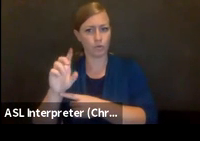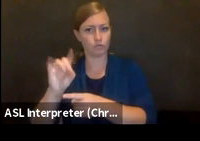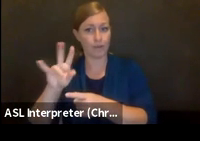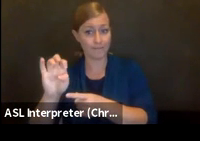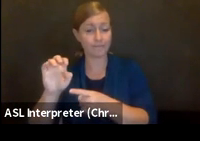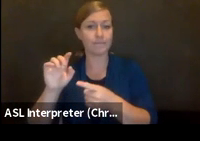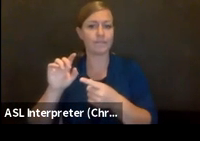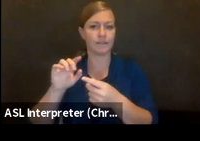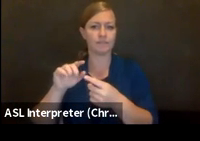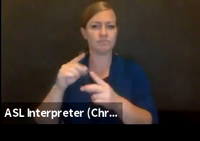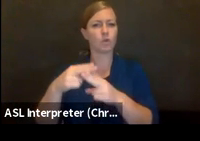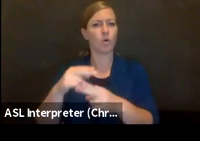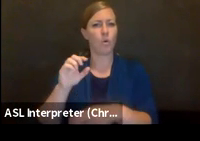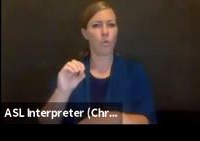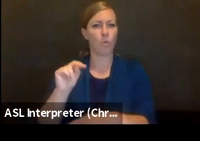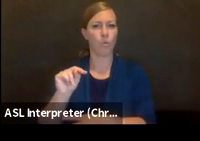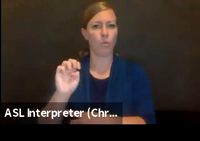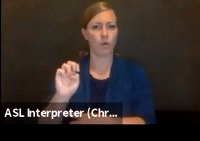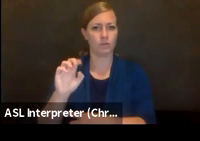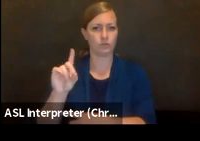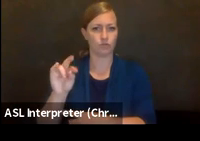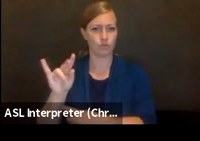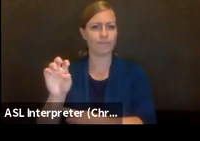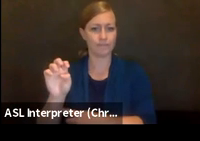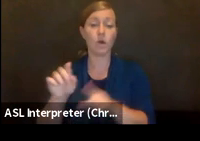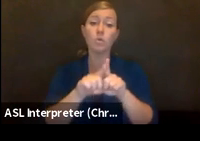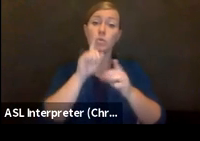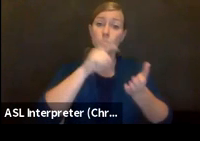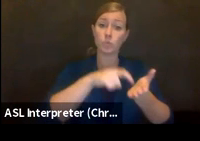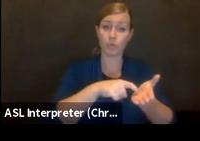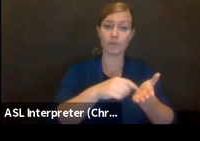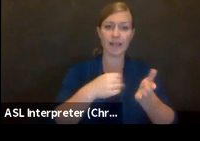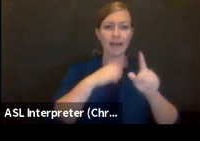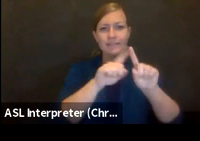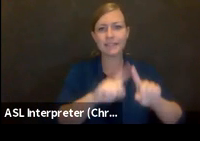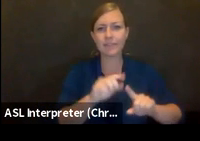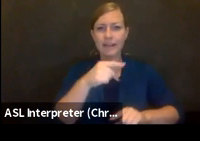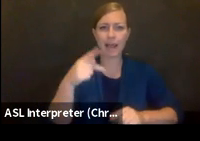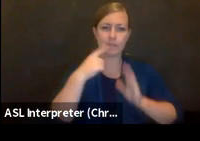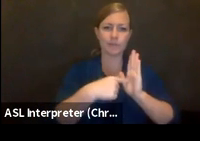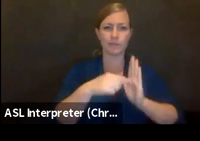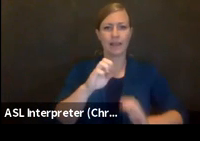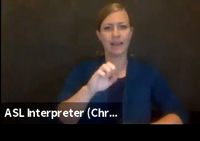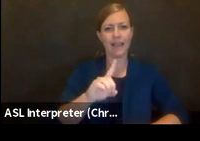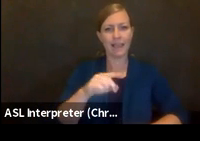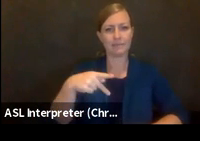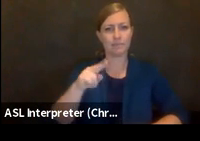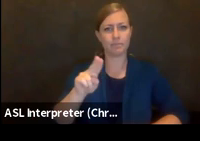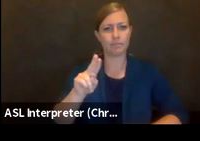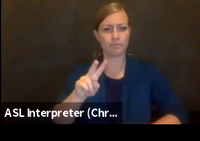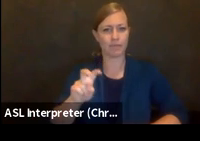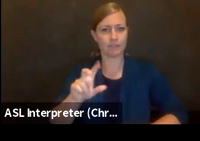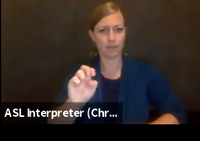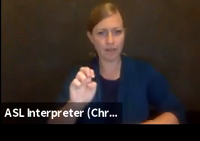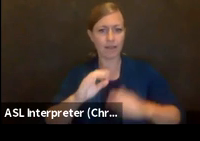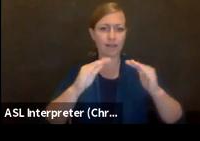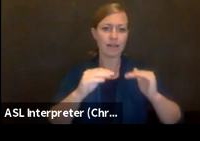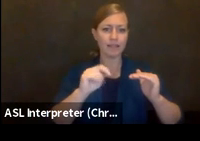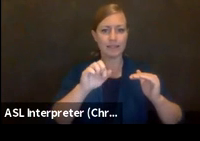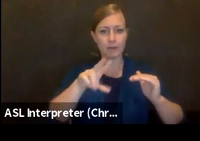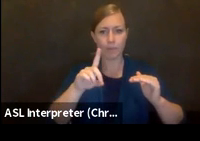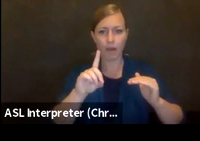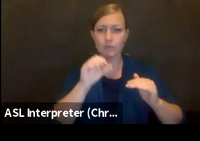ESD 189 - Amy Colburn: One Drive. So on here. You'll also notice that different apps like Ed puzzle or near pod. They don't have the any like little tags on them.